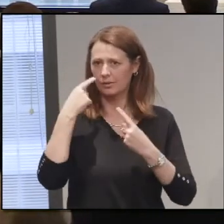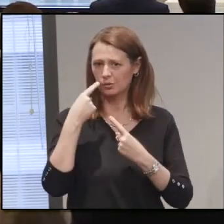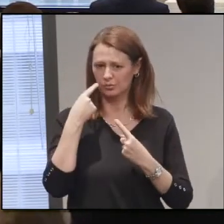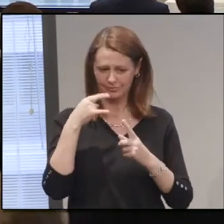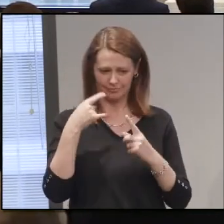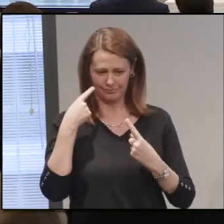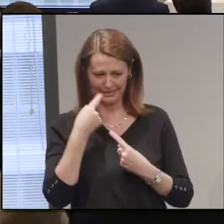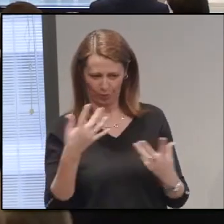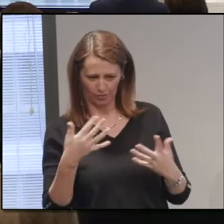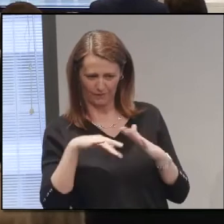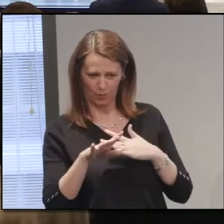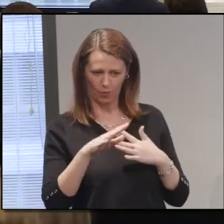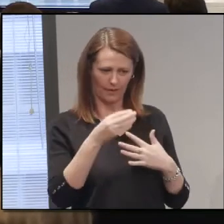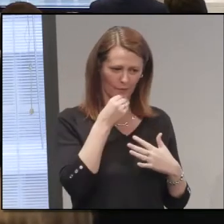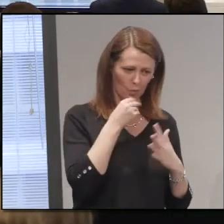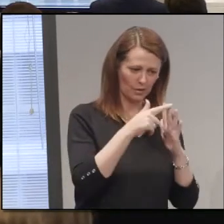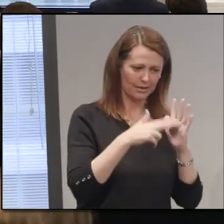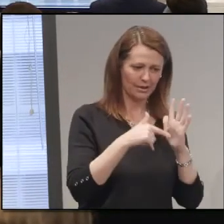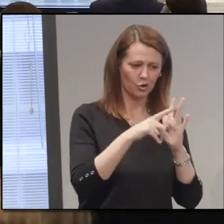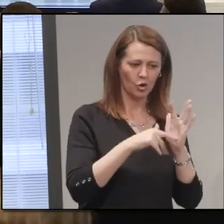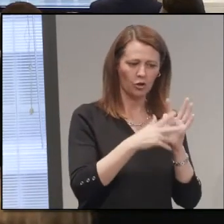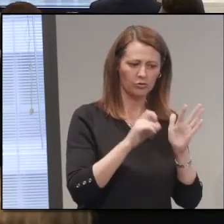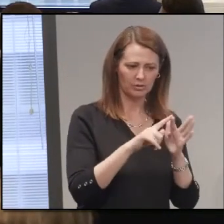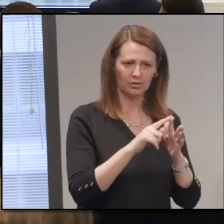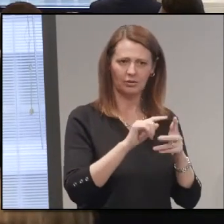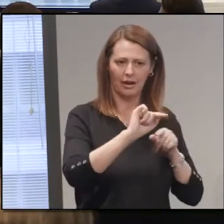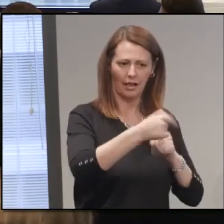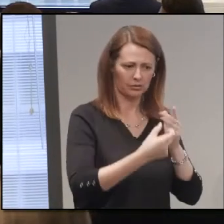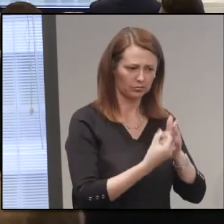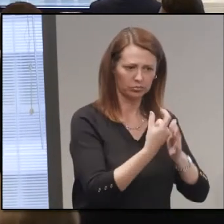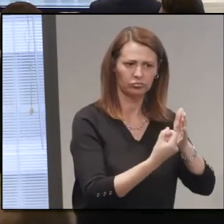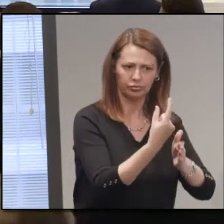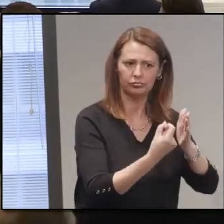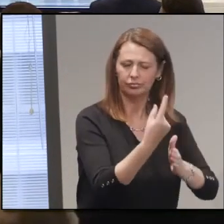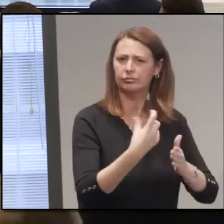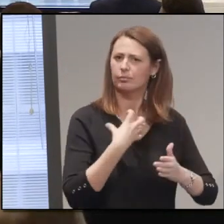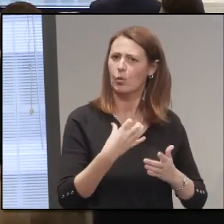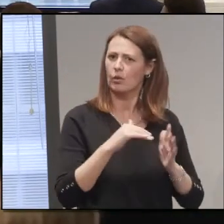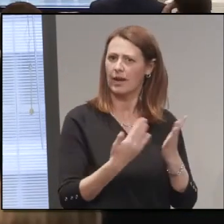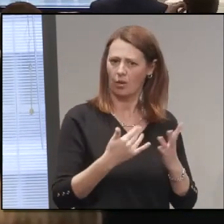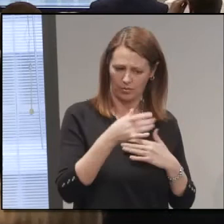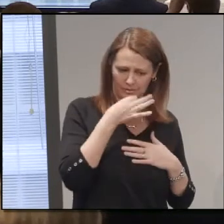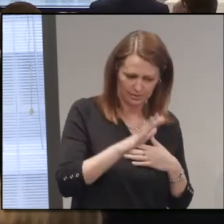of food intolerances and allergies that seem to be just growing. As my kids get older every year,